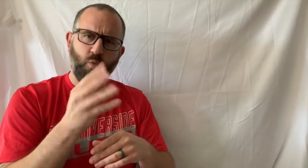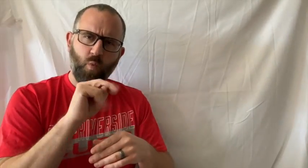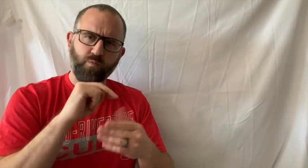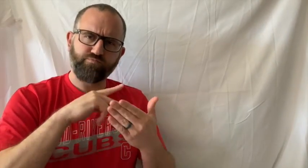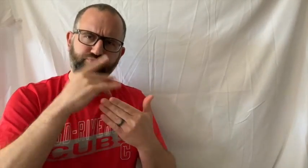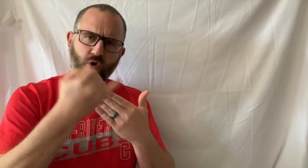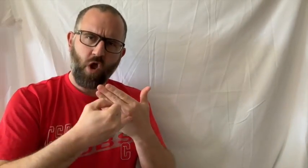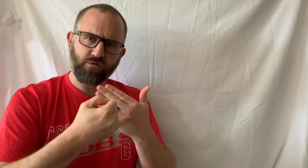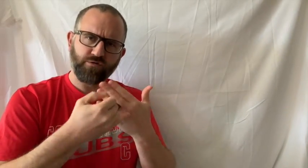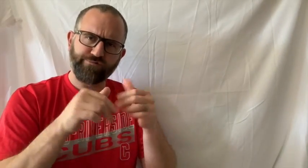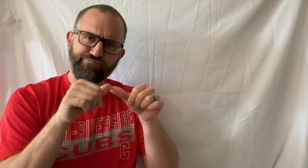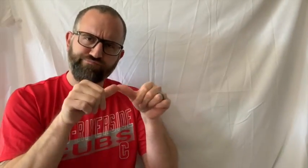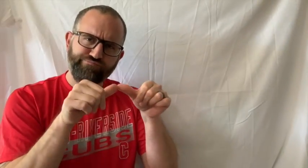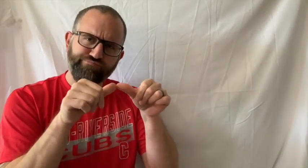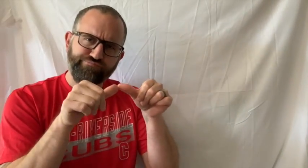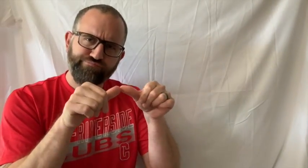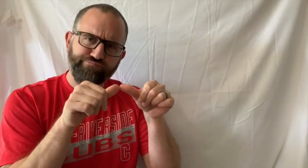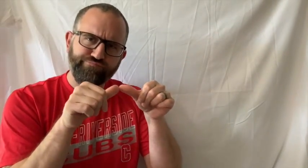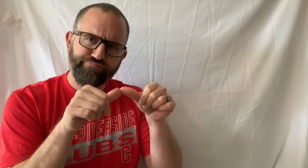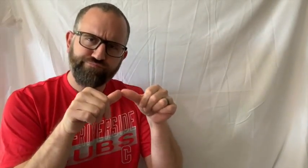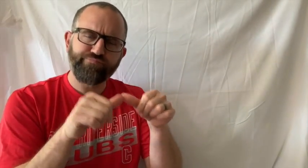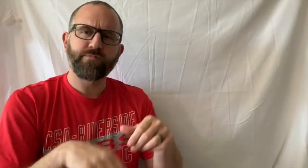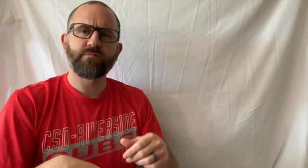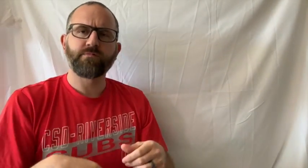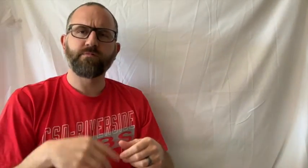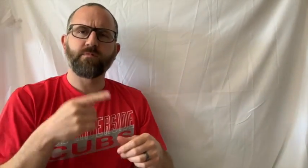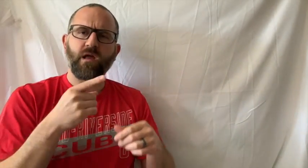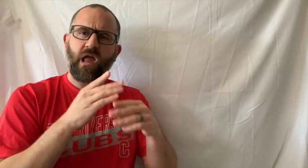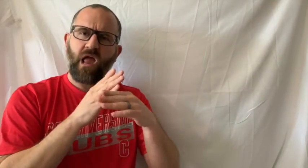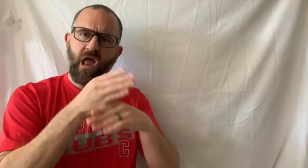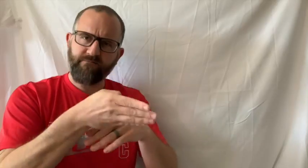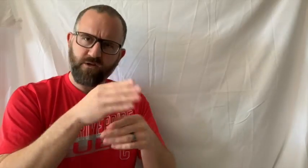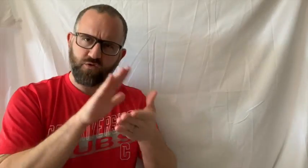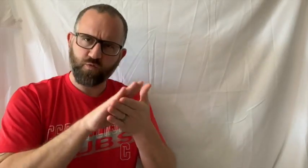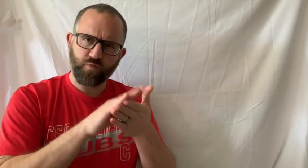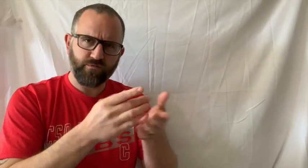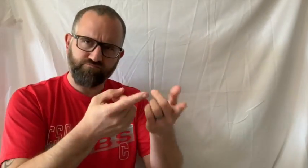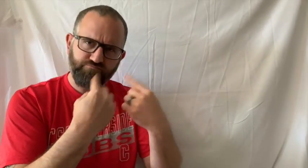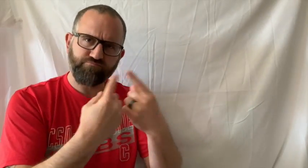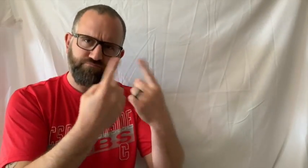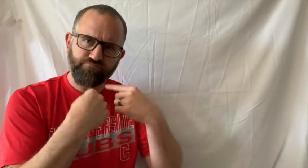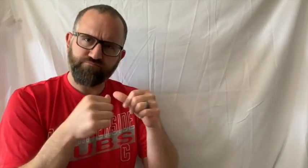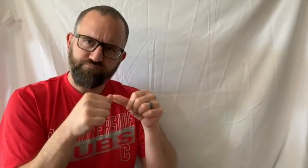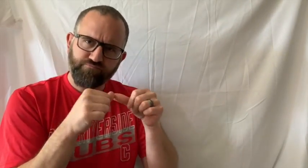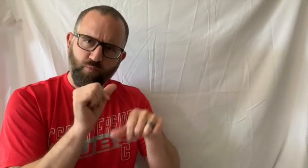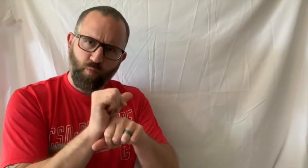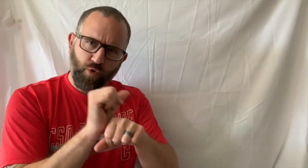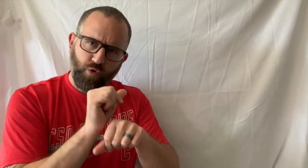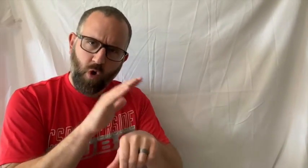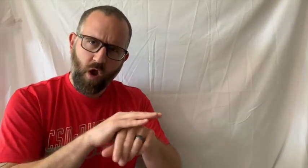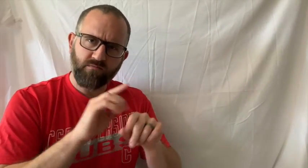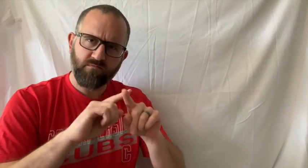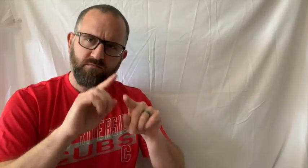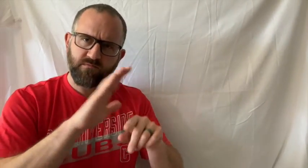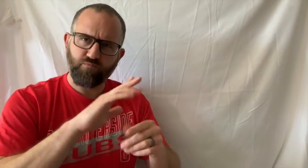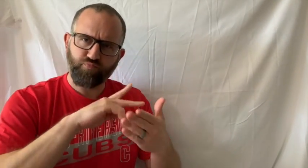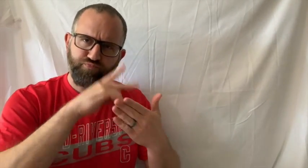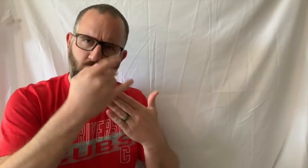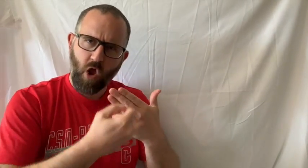Taking care of their projects. After school consistently seeing me to work on their projects,